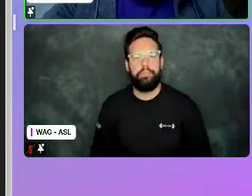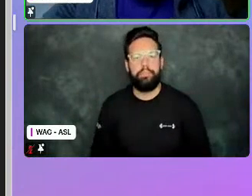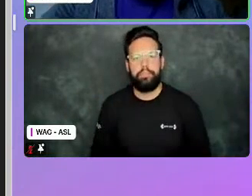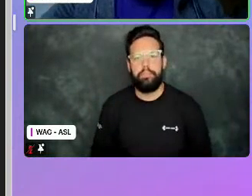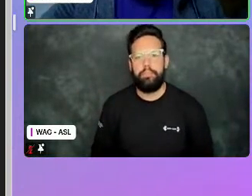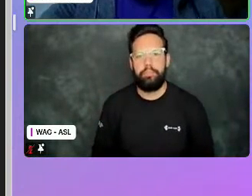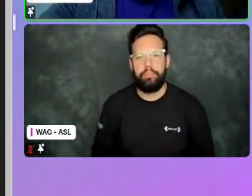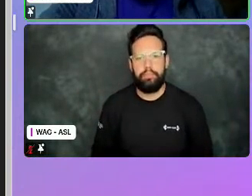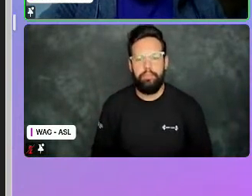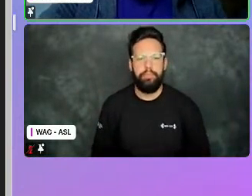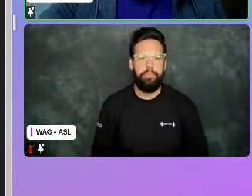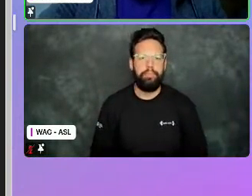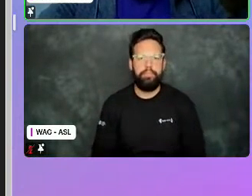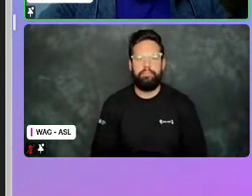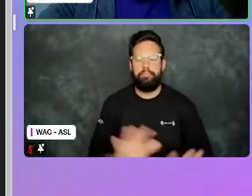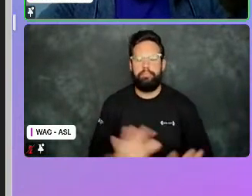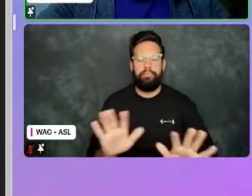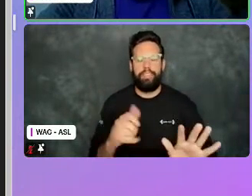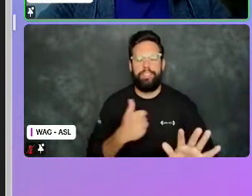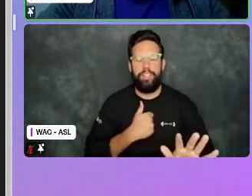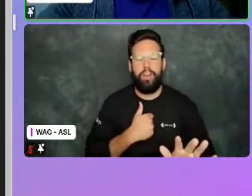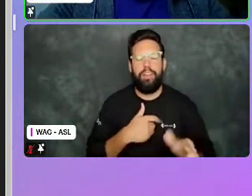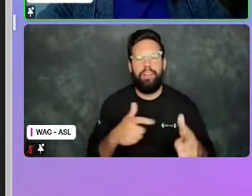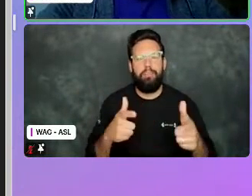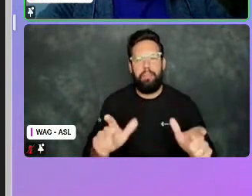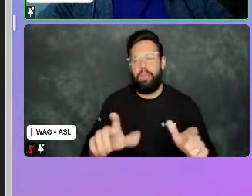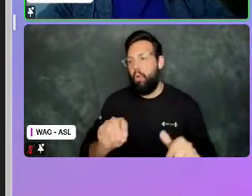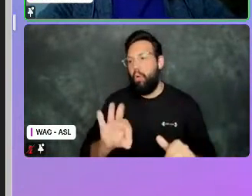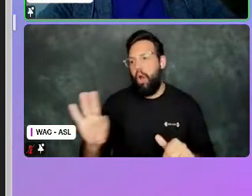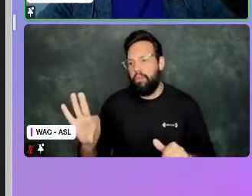Javascript versus one at a time. I'm going to go ahead